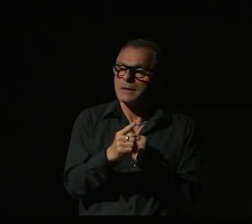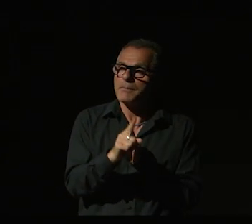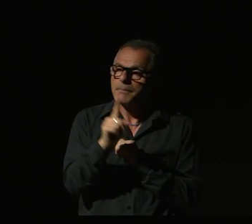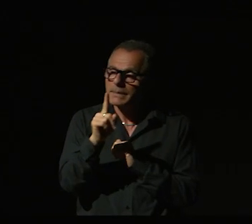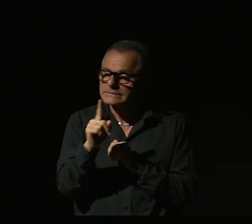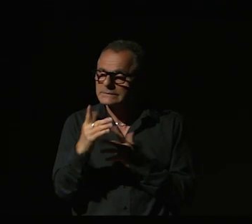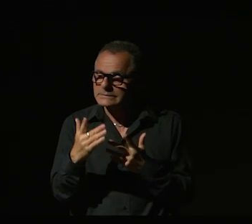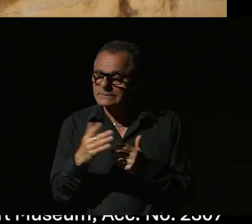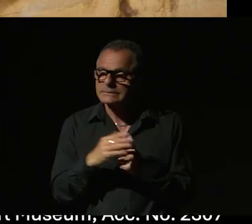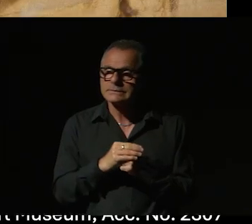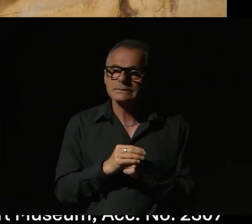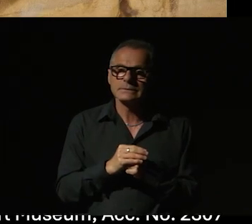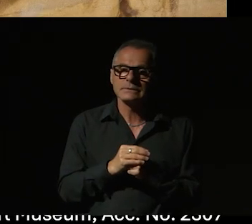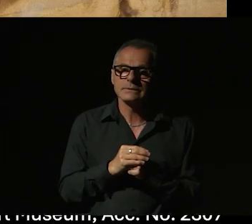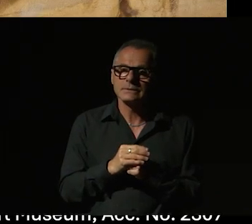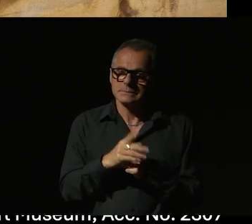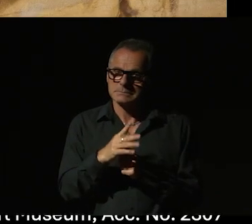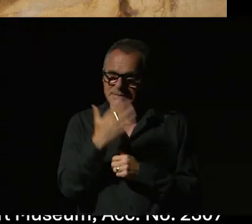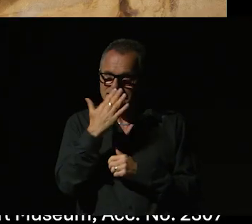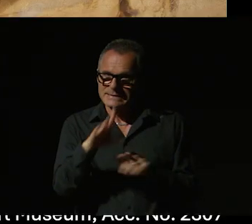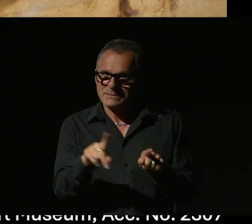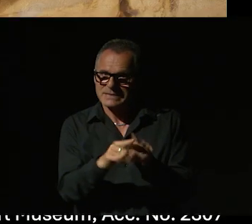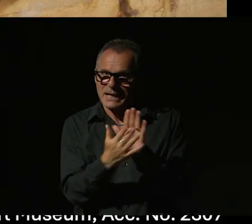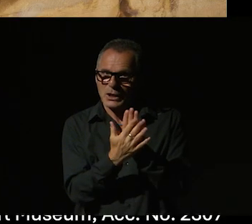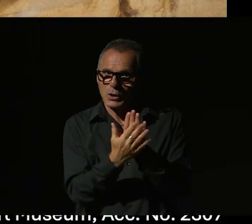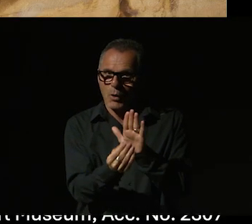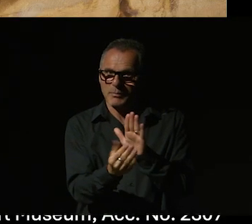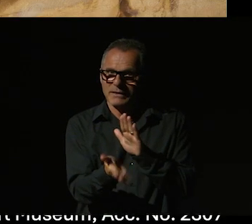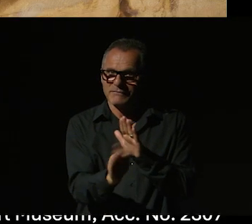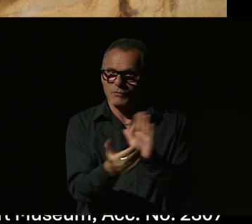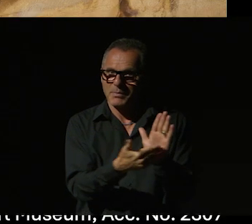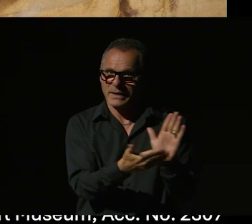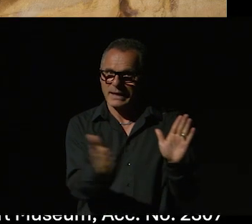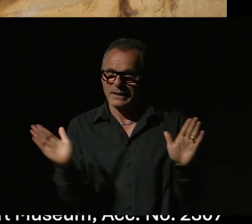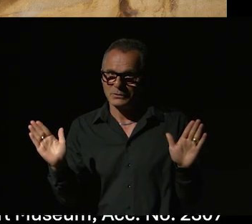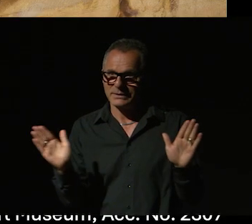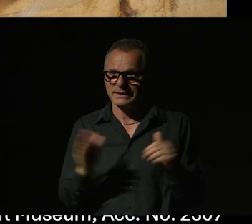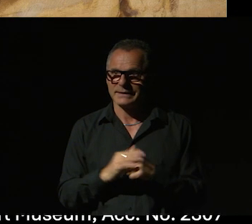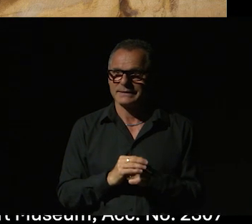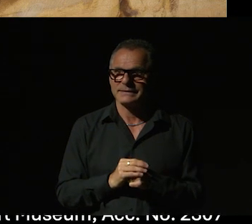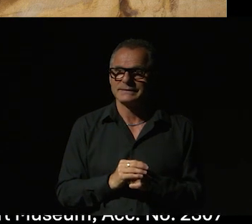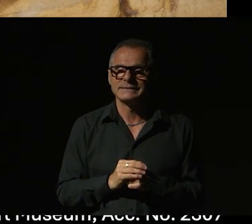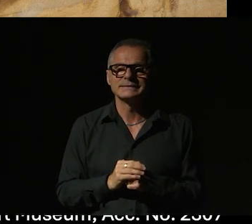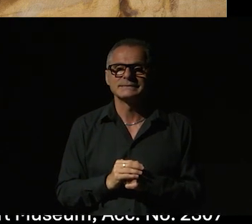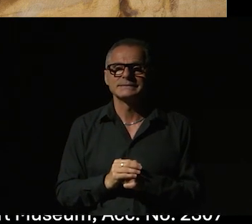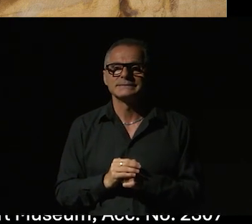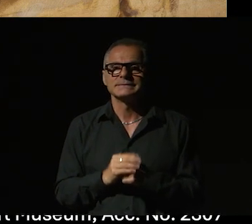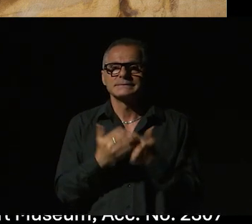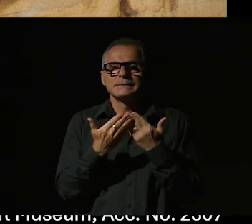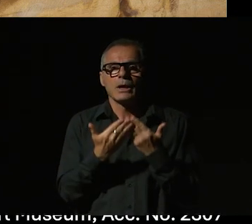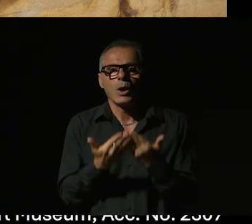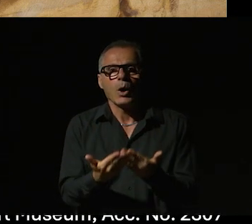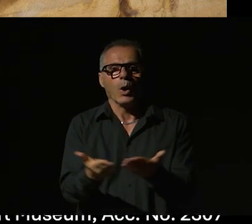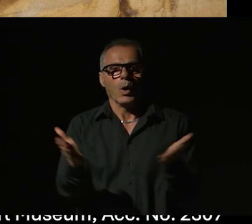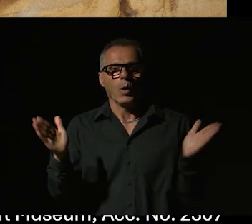which would copy a detail from the Farnese Gallery itself. So, and again opening up to the question